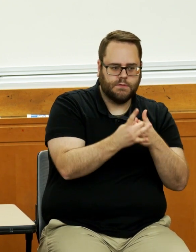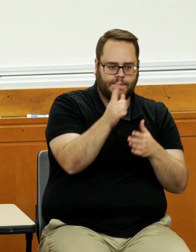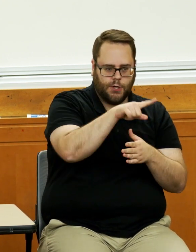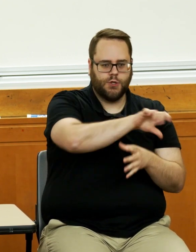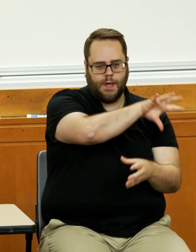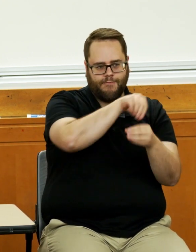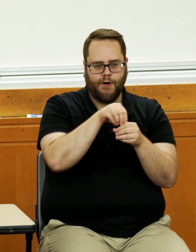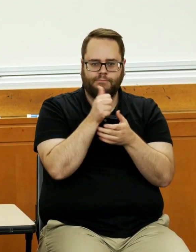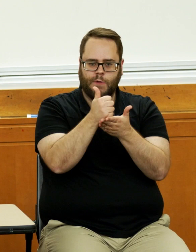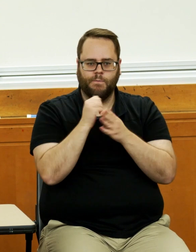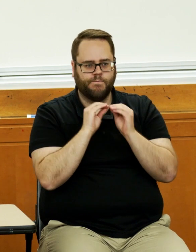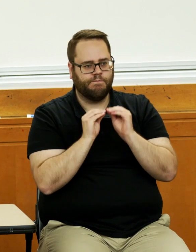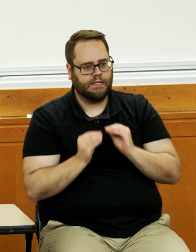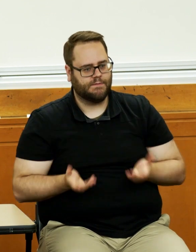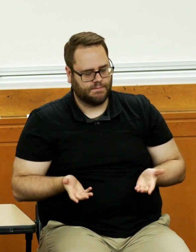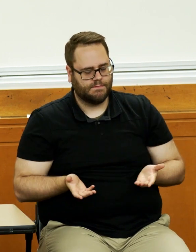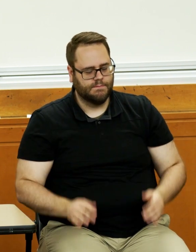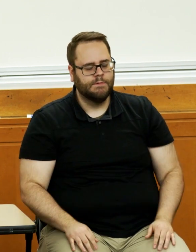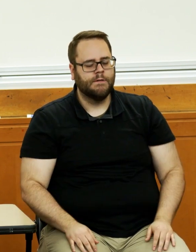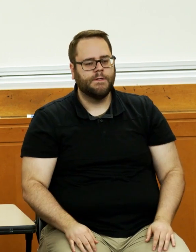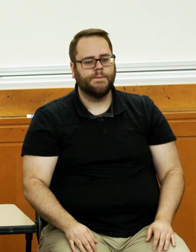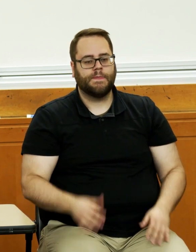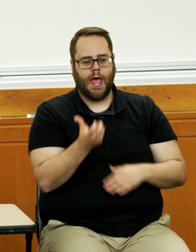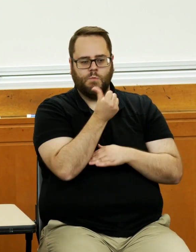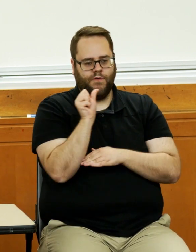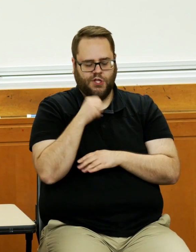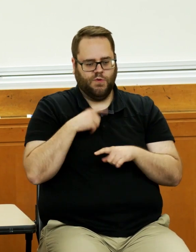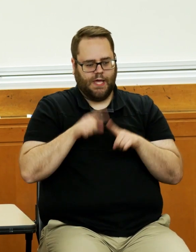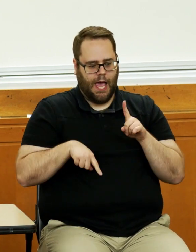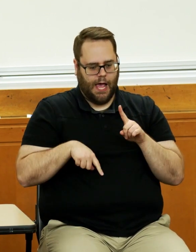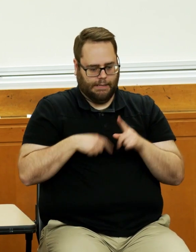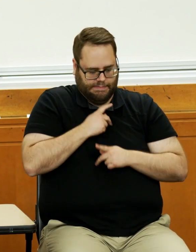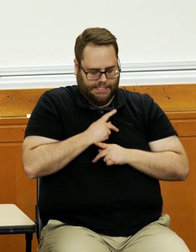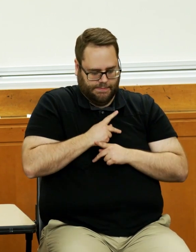fix them. Essentially, you cannot keep a movement to yourself if you actually want it to move.